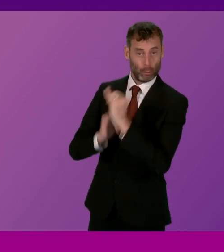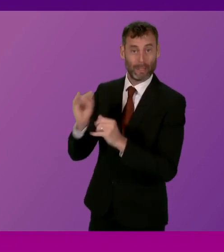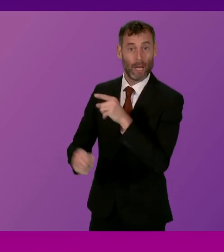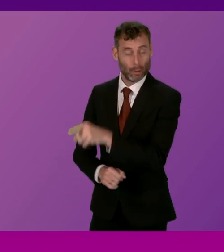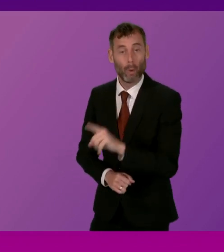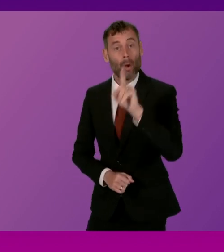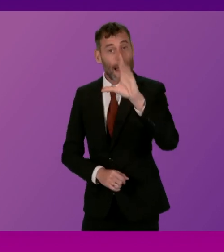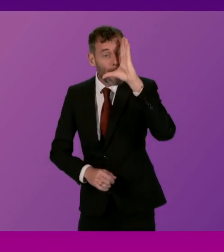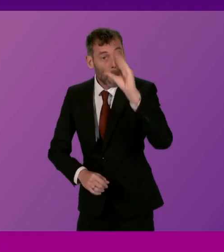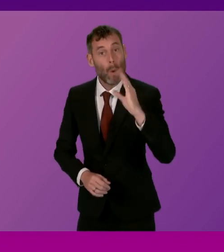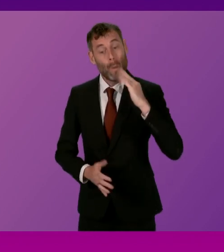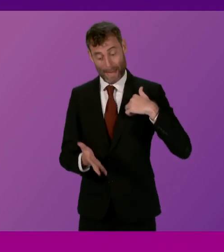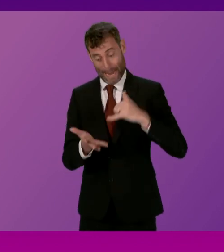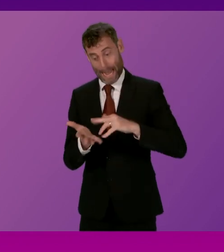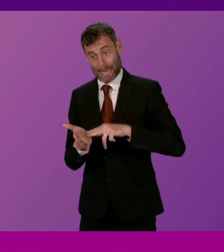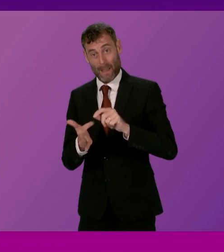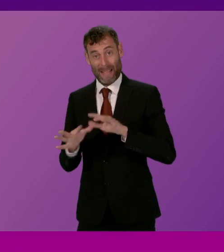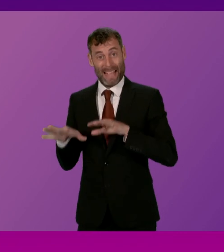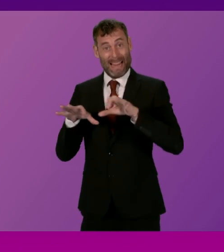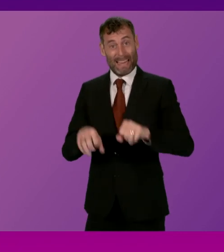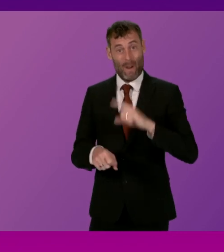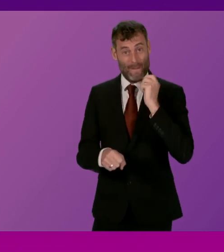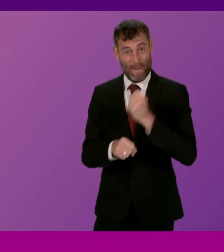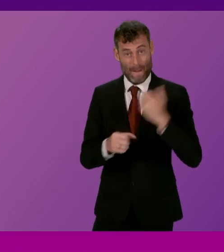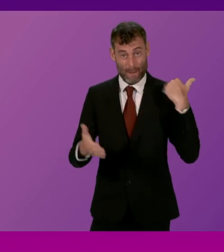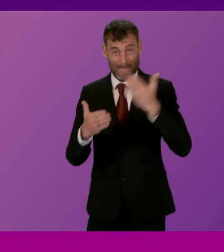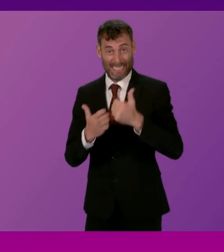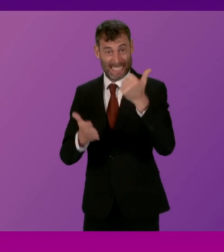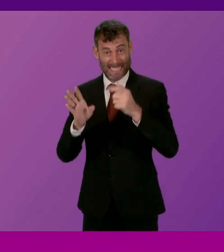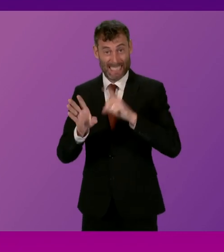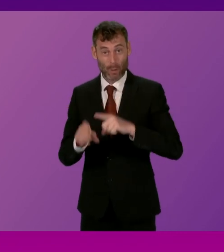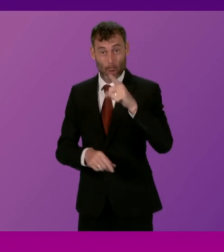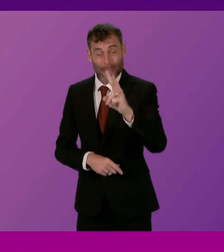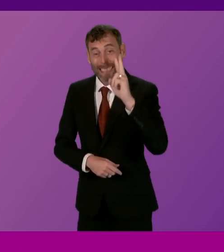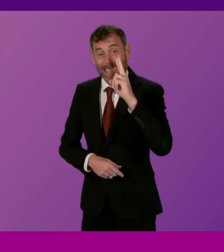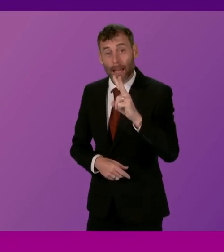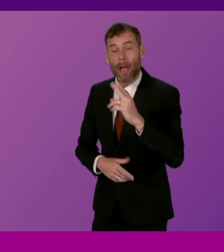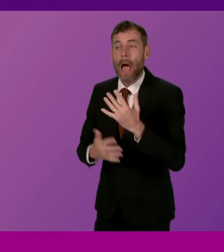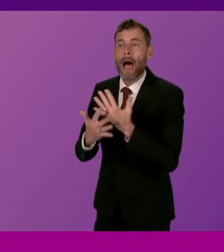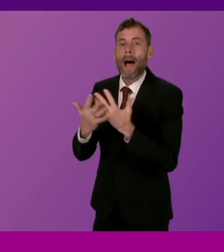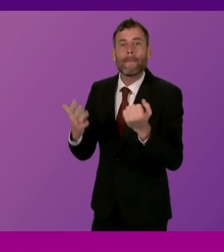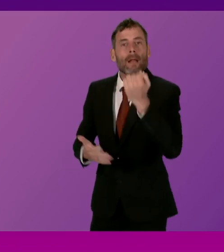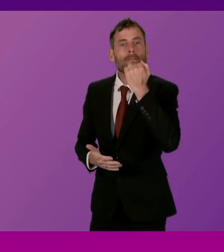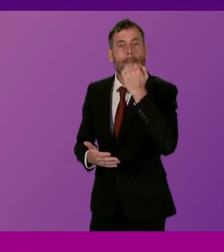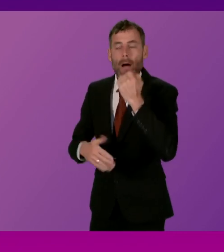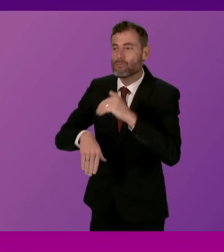been at one of its lowest levels in almost 50 years—it is down 41 per cent.